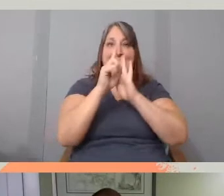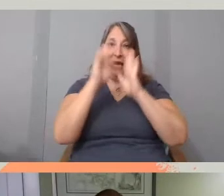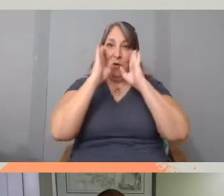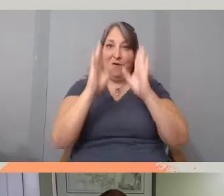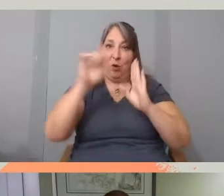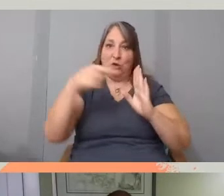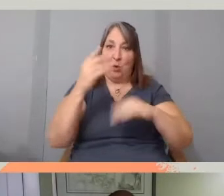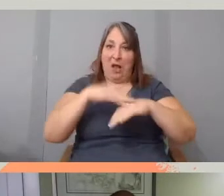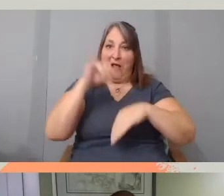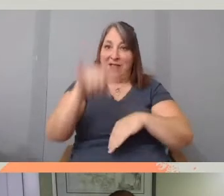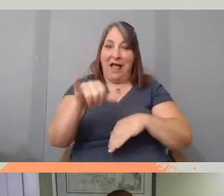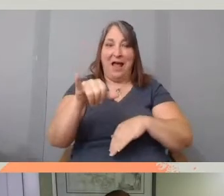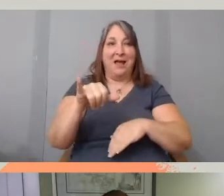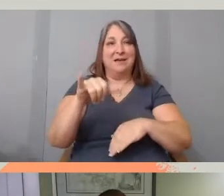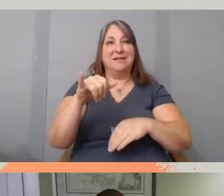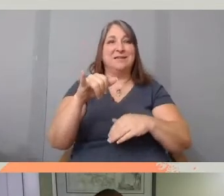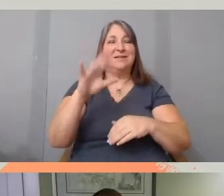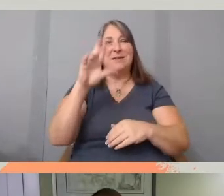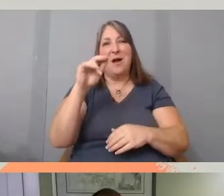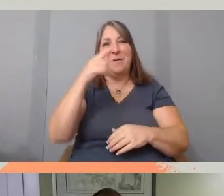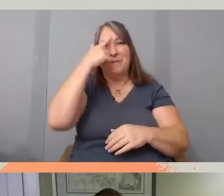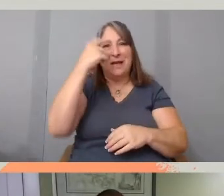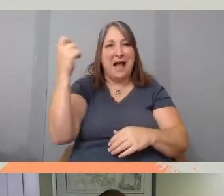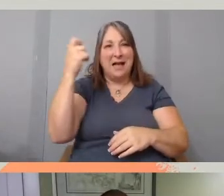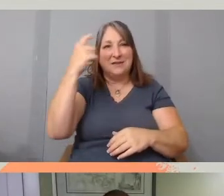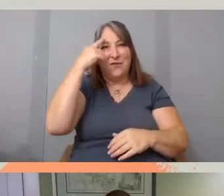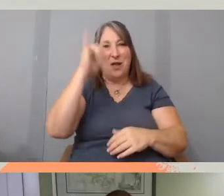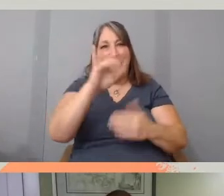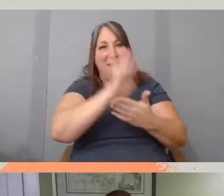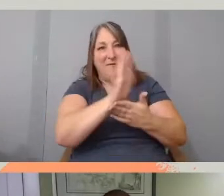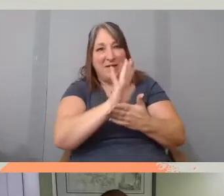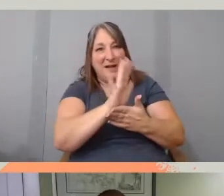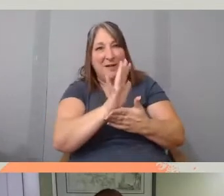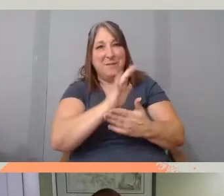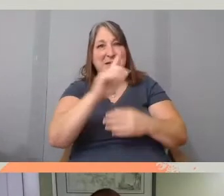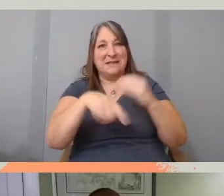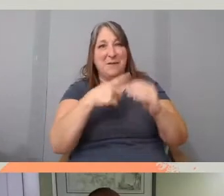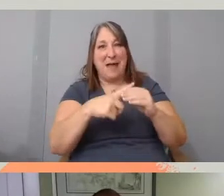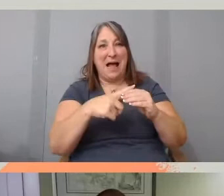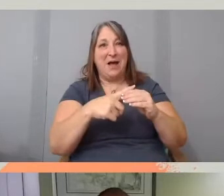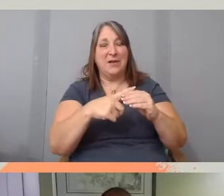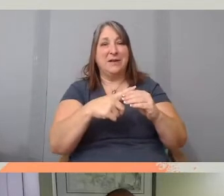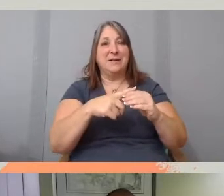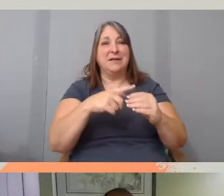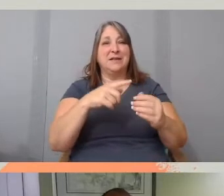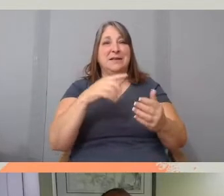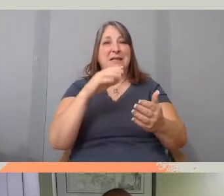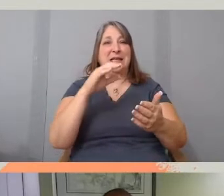because like, for example with that film like it's about the documented experience, but it's also poetry.